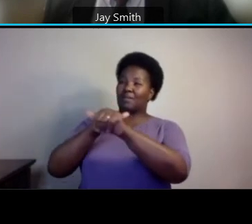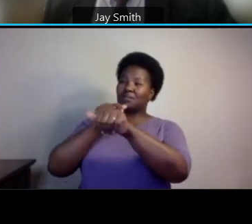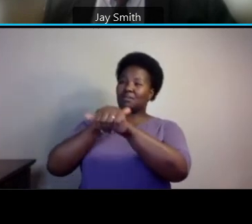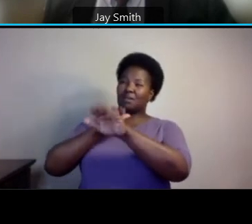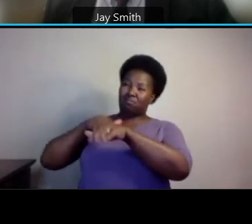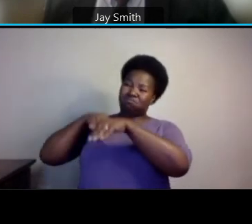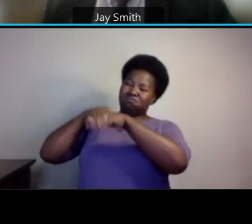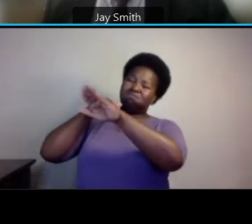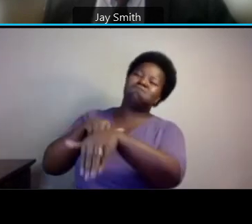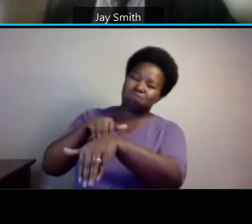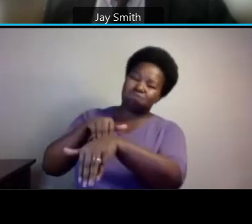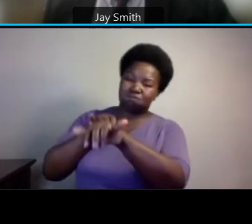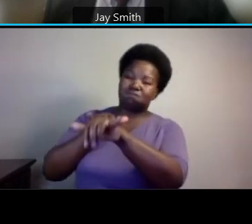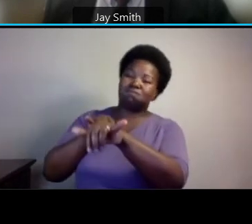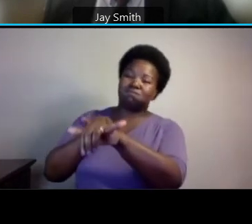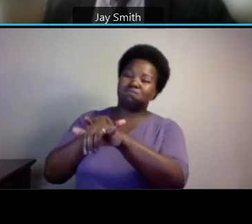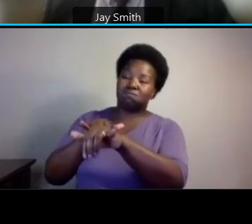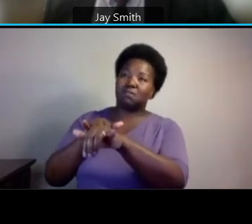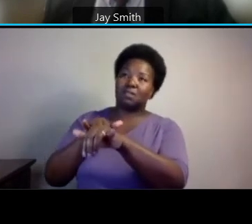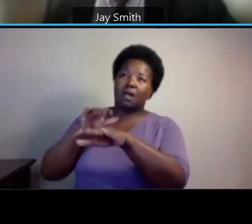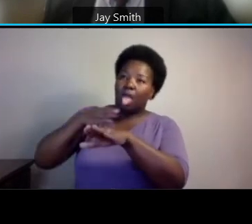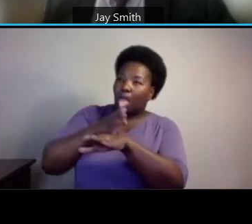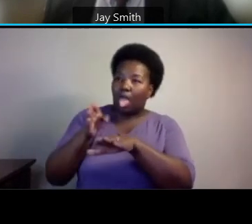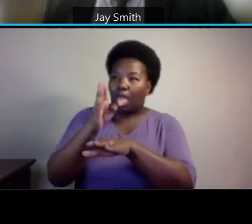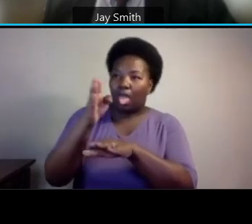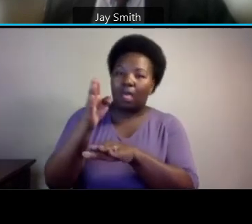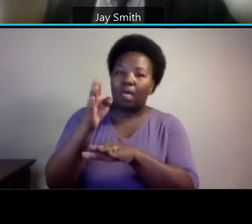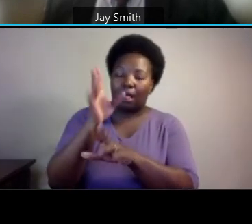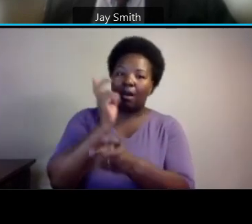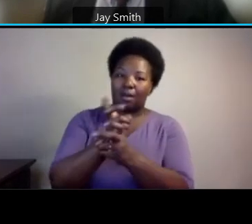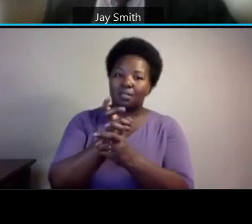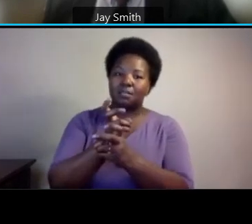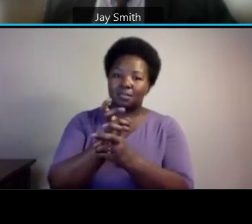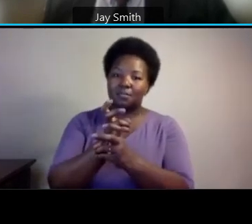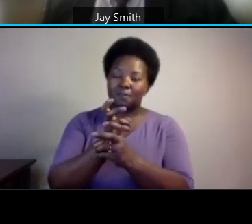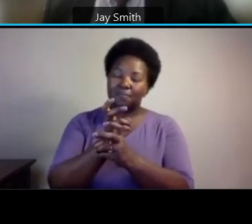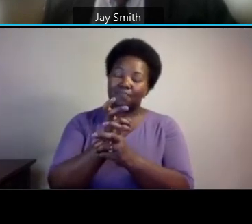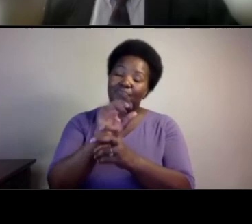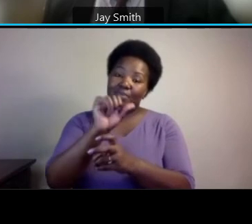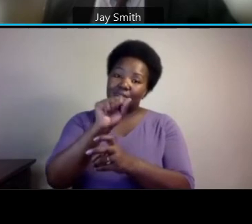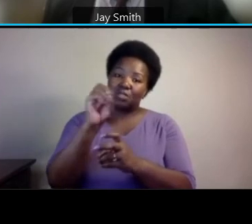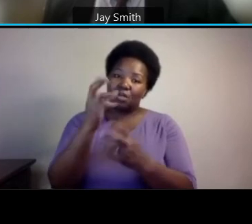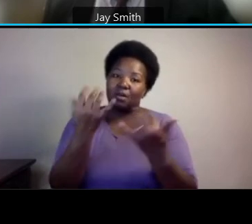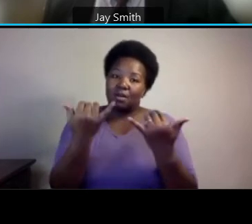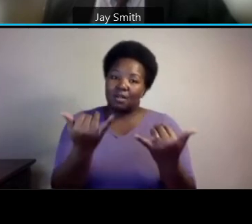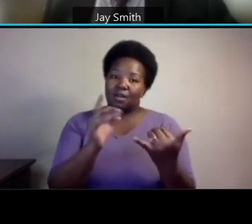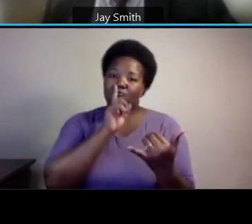movements you have to do to get through here so it's it's just uh you know it's it's not perfect